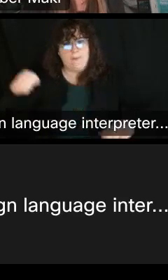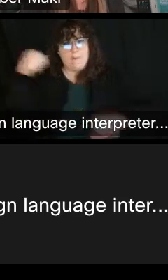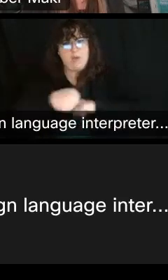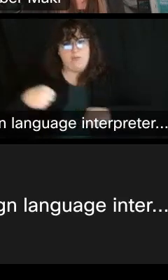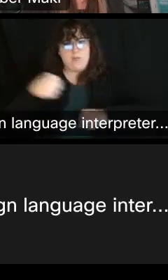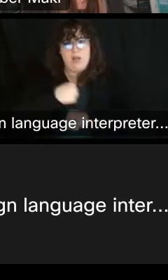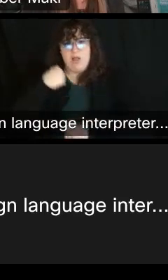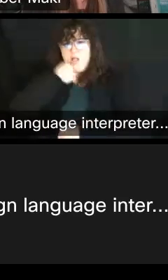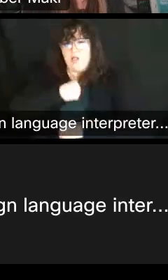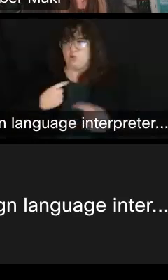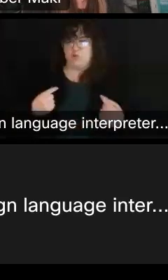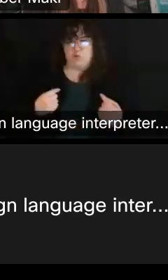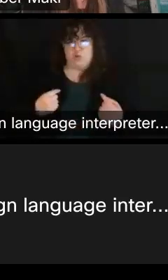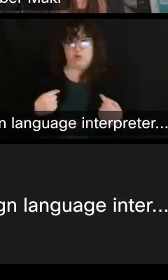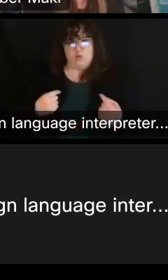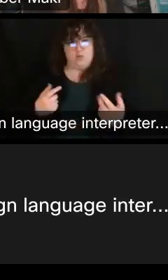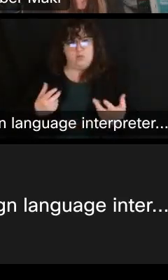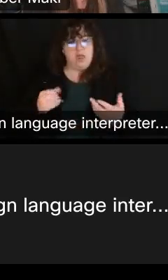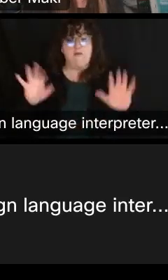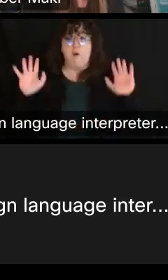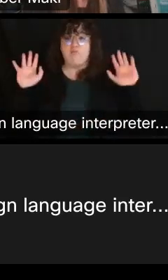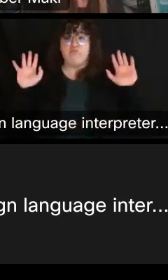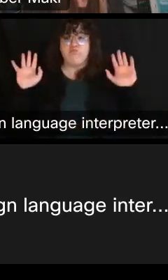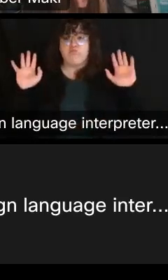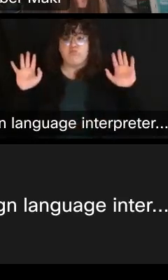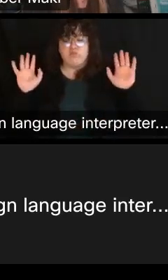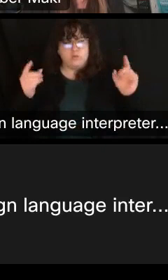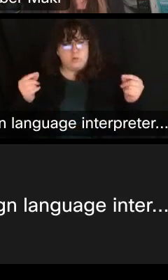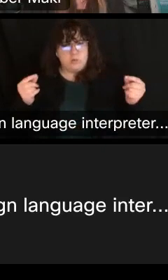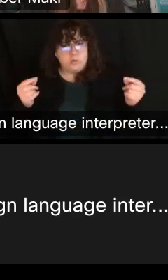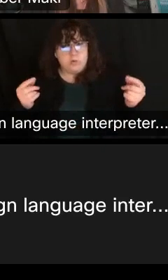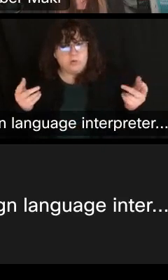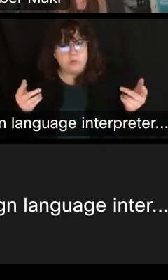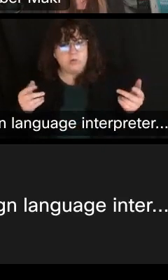they don't utilize a emergency use to manual restraint? What about if the person engages in